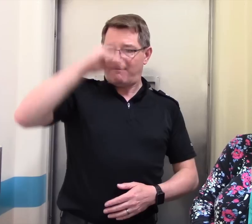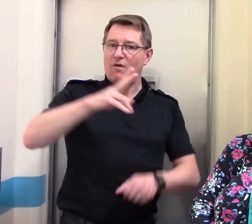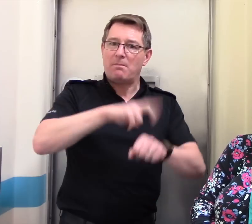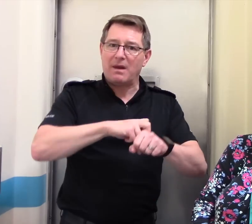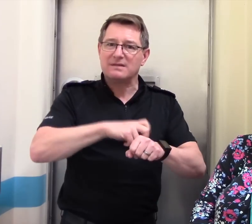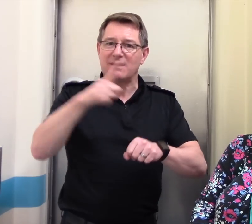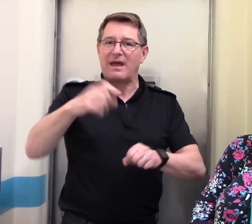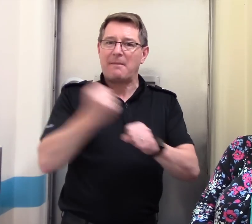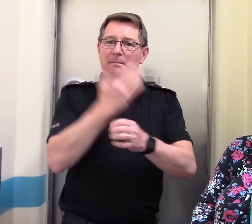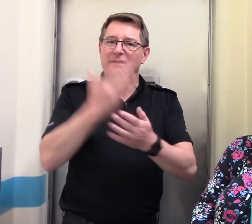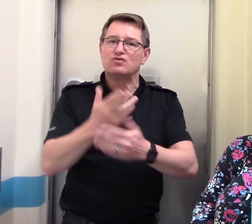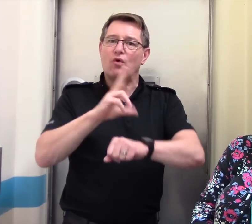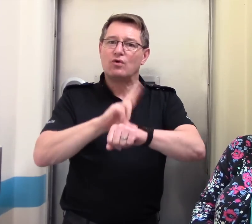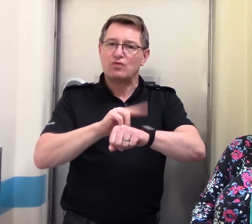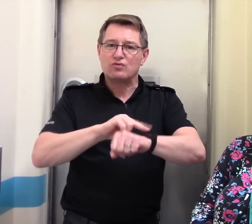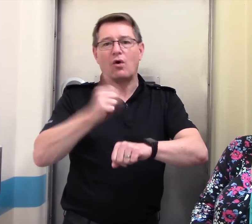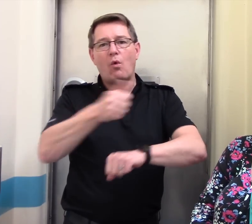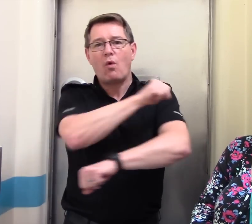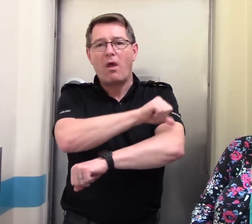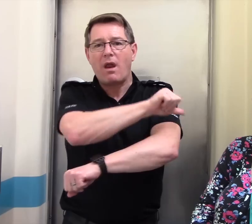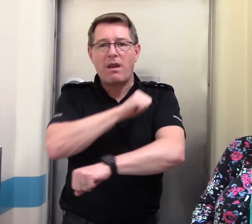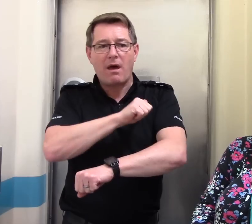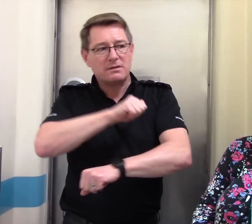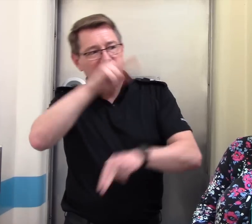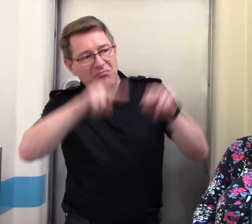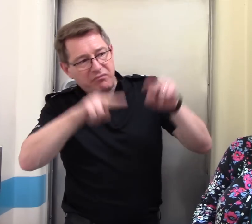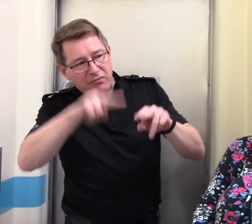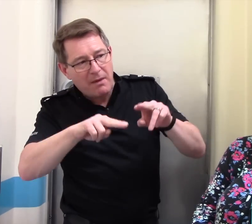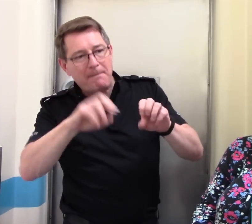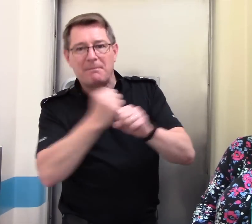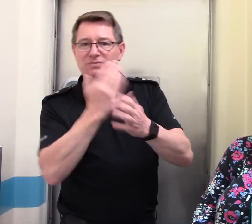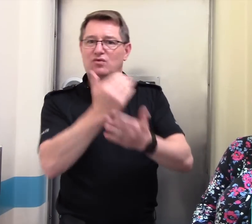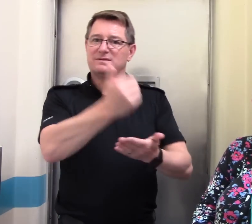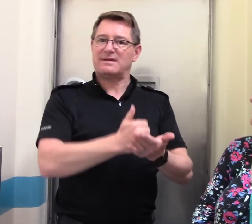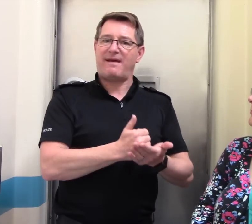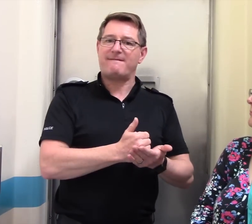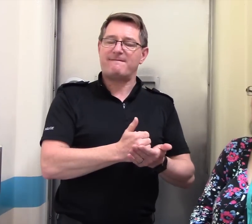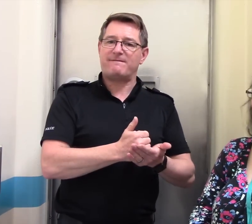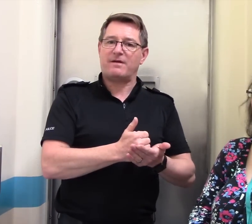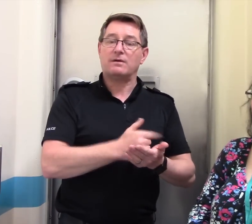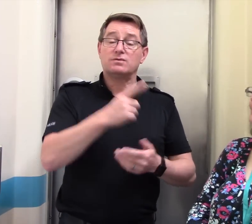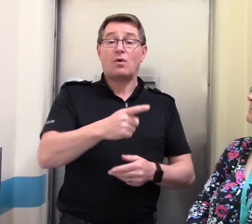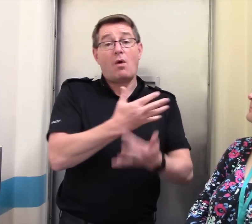Informing the police of that will mean you'll be checked by a Doctor or Nurse, to ensure your safety.